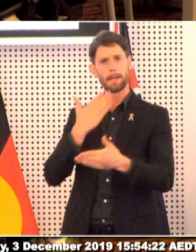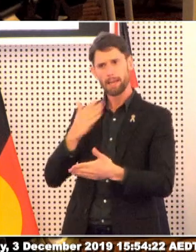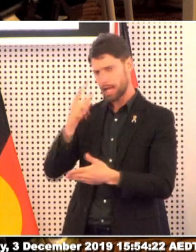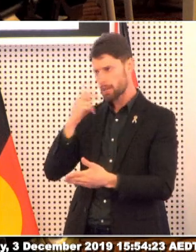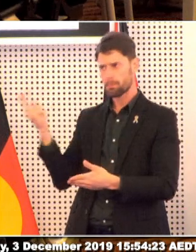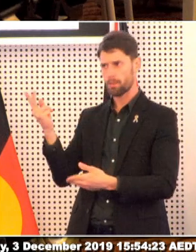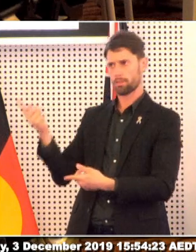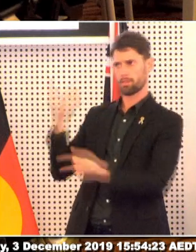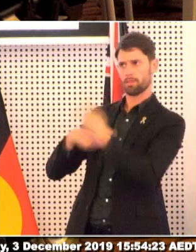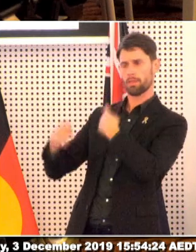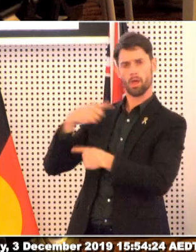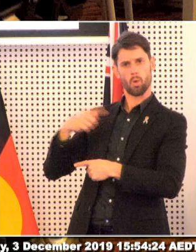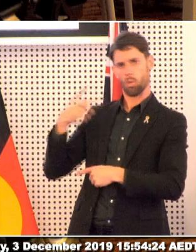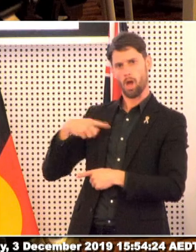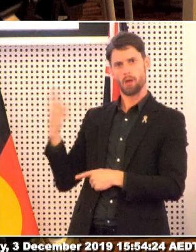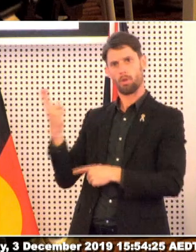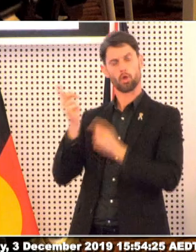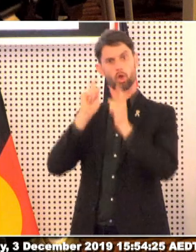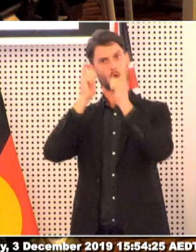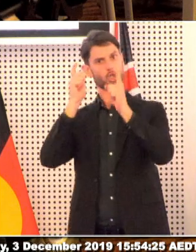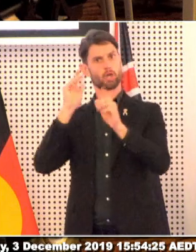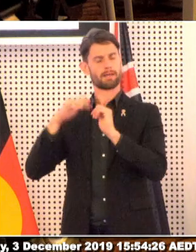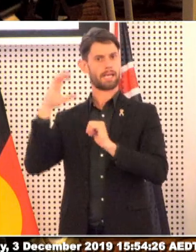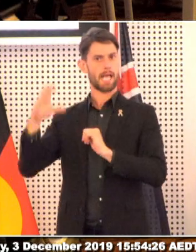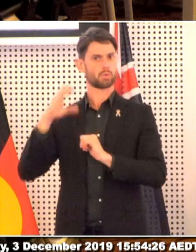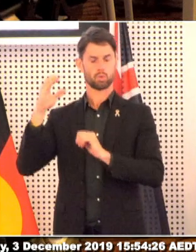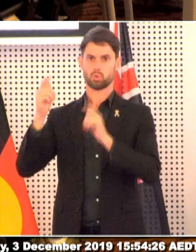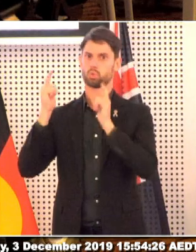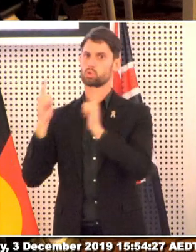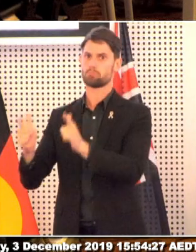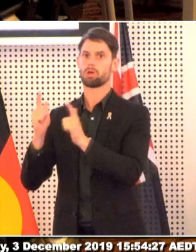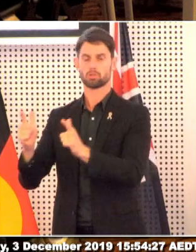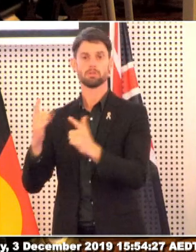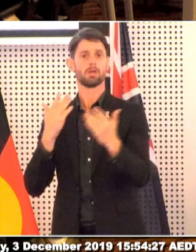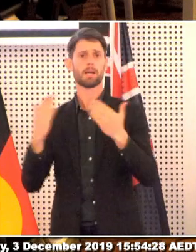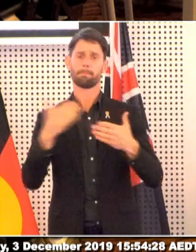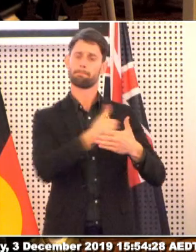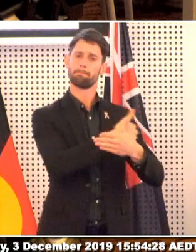a high number of casual staff versus more permanent staff that makes a difference